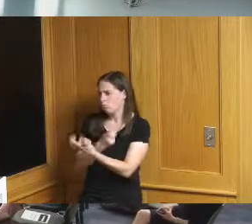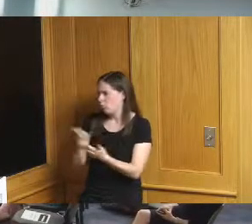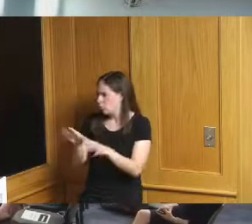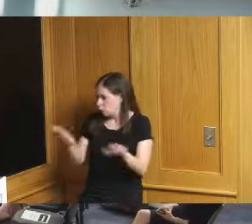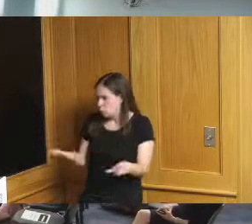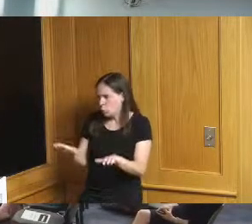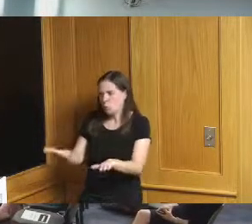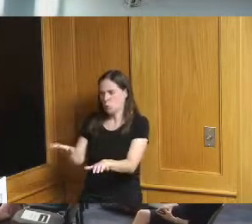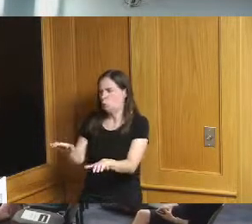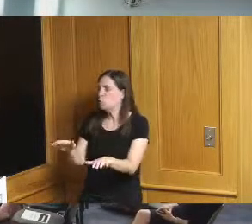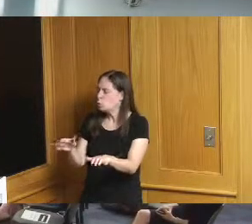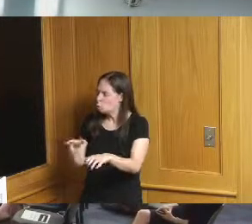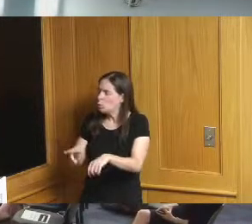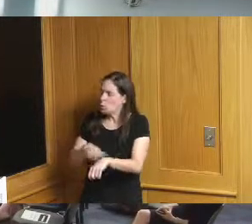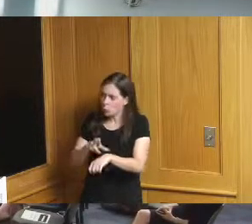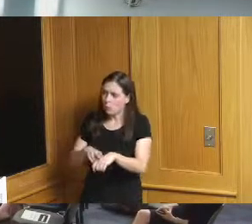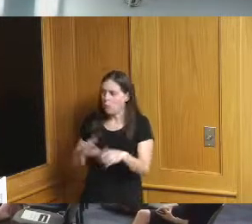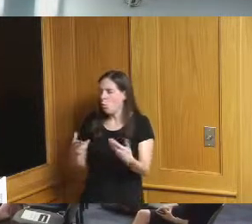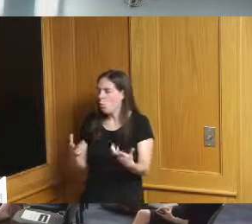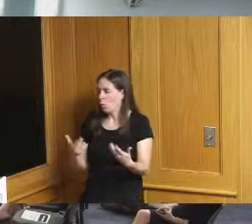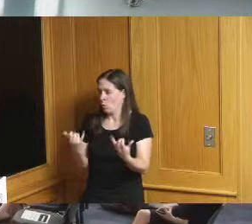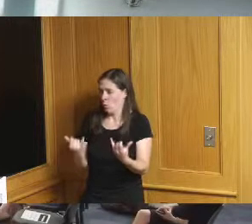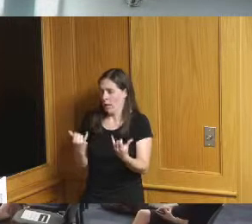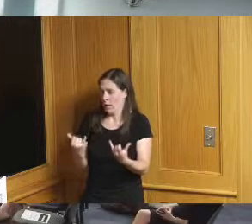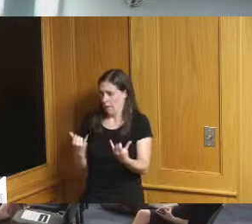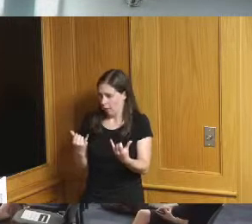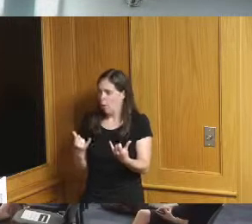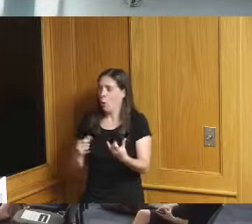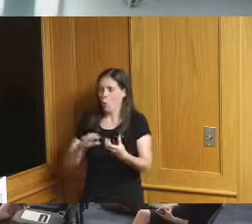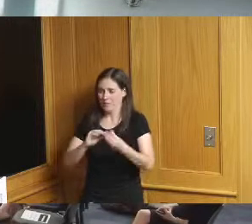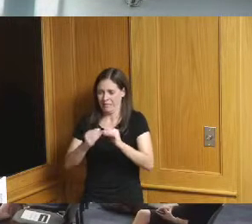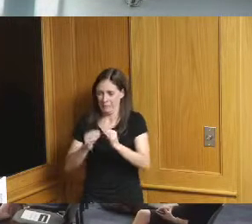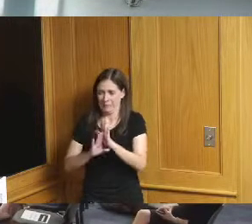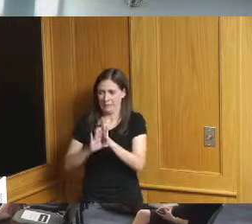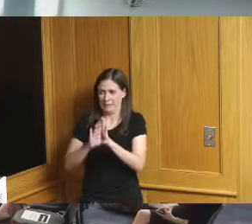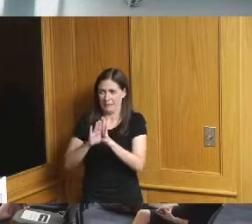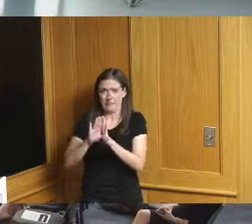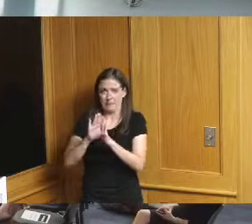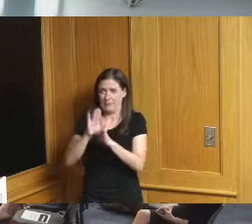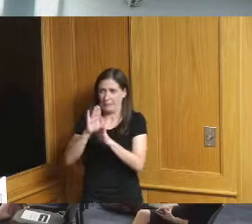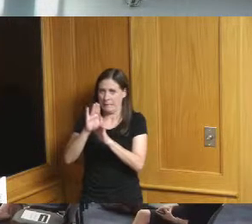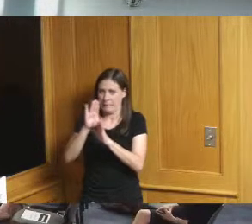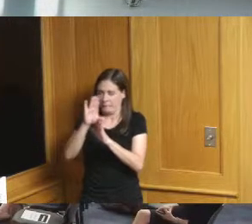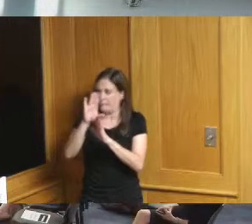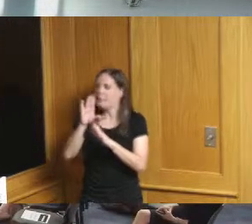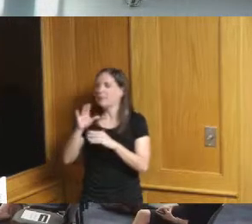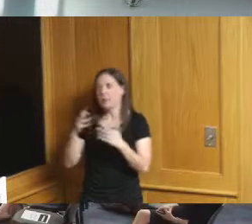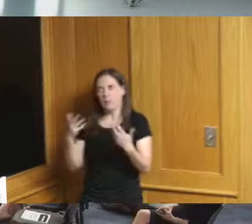of course um at this point with all the numbers going the wrong way uh it's by any means necessary